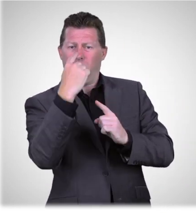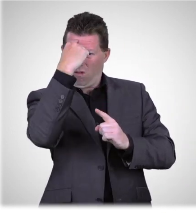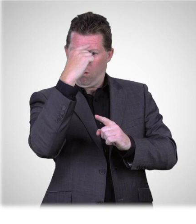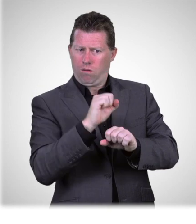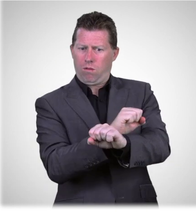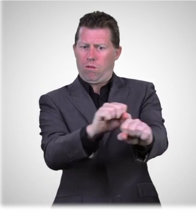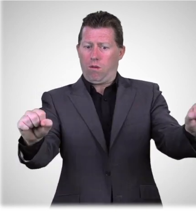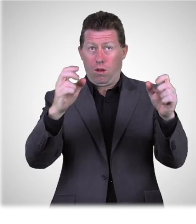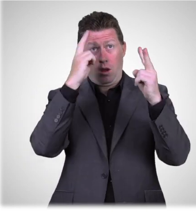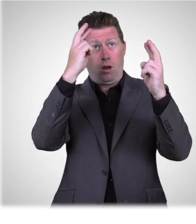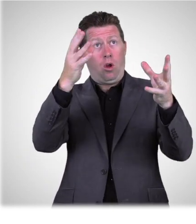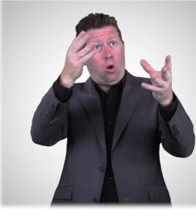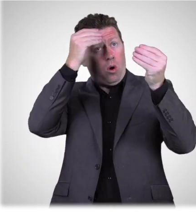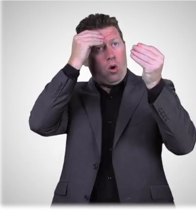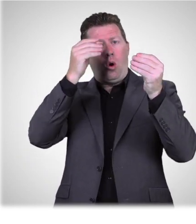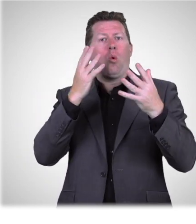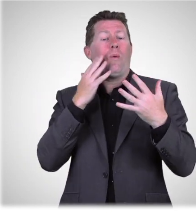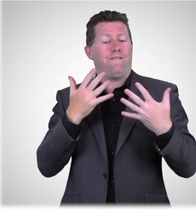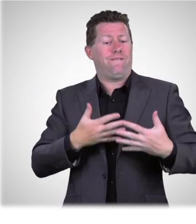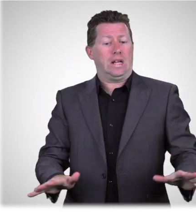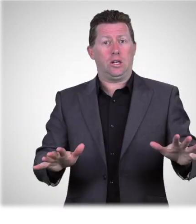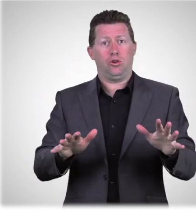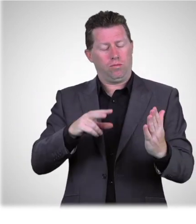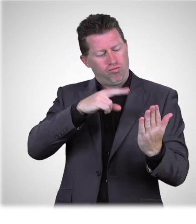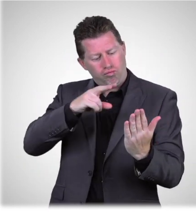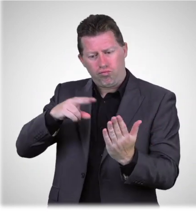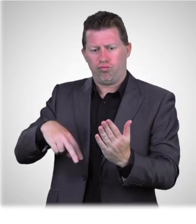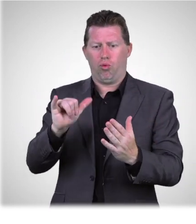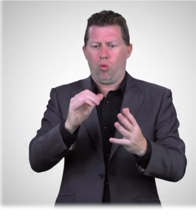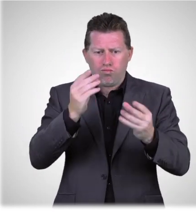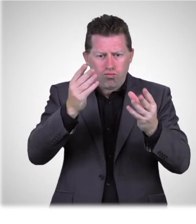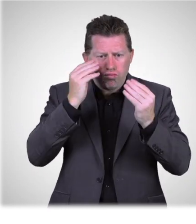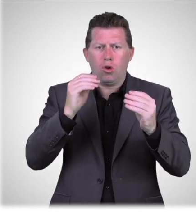students should expect to take away once they finish engaging with the topic level content.